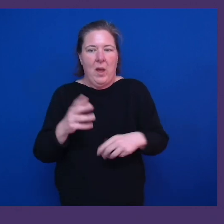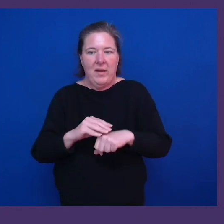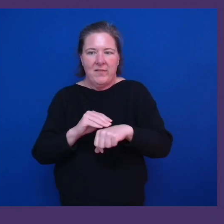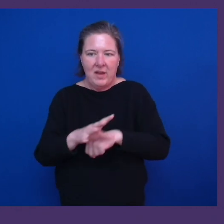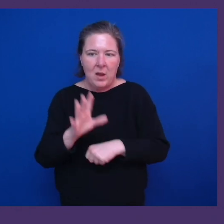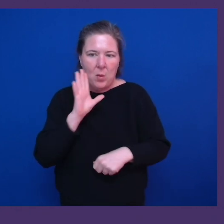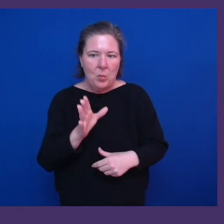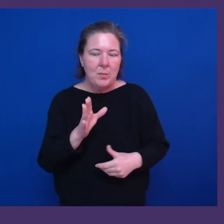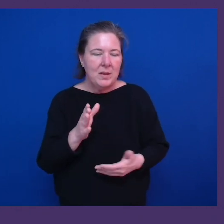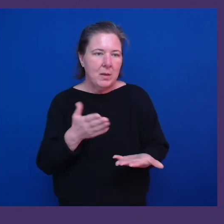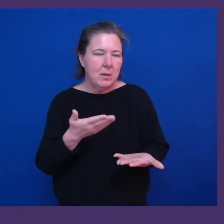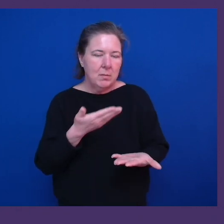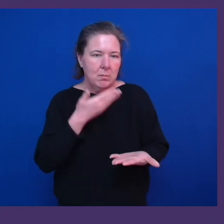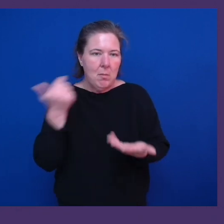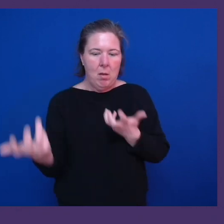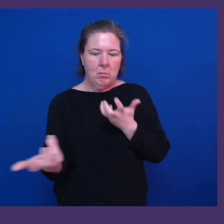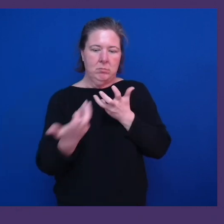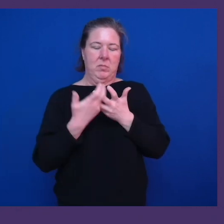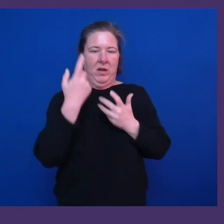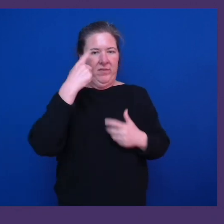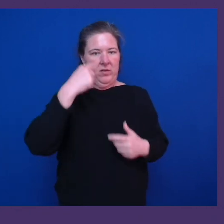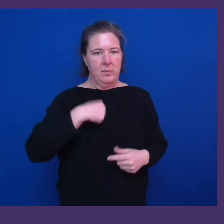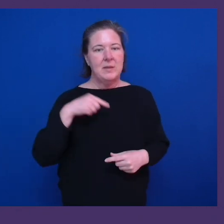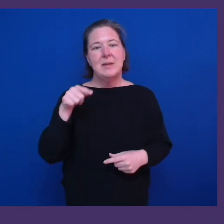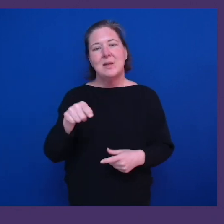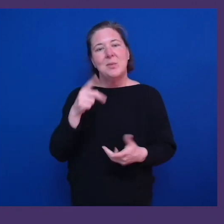And so, here you see some of our system message in action